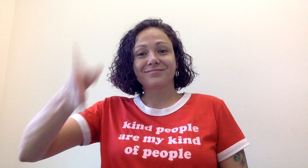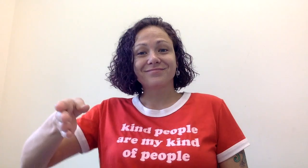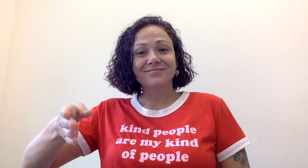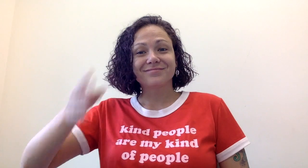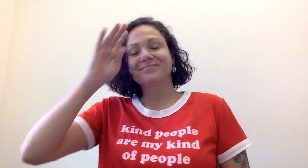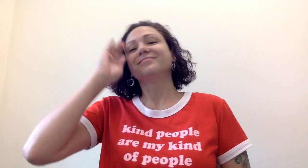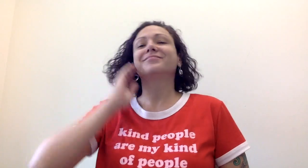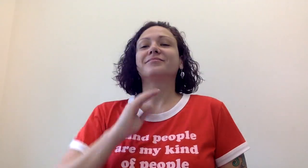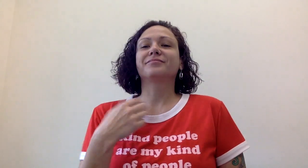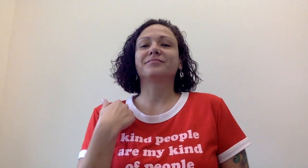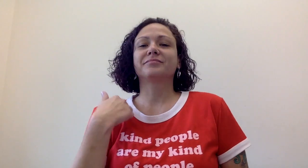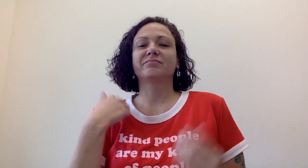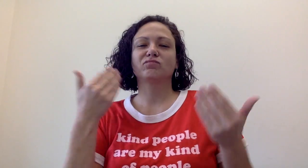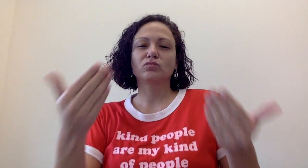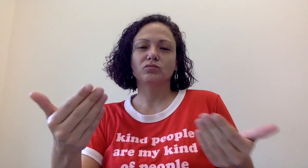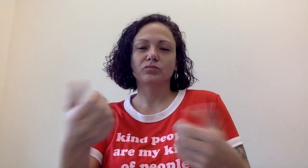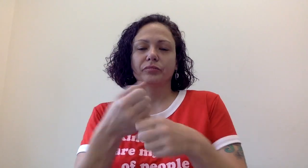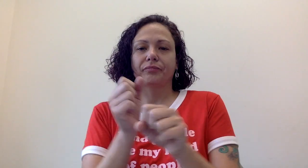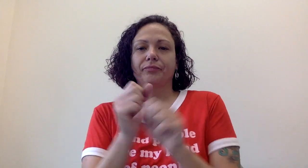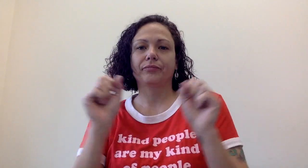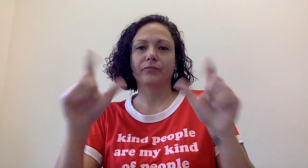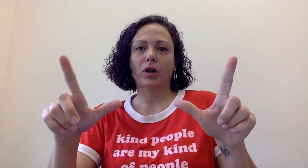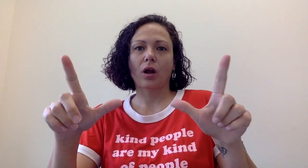Hello! I went ahead and made a vlog